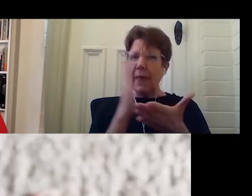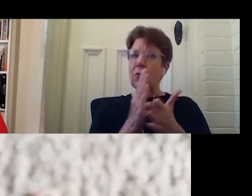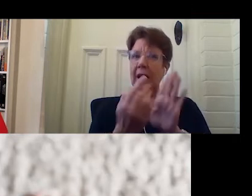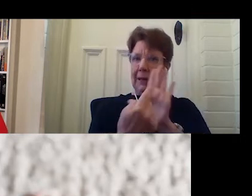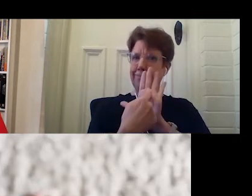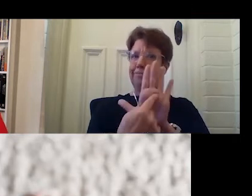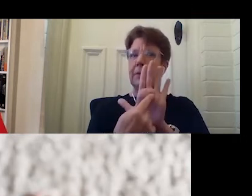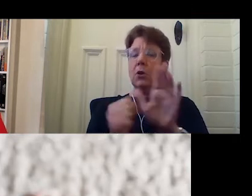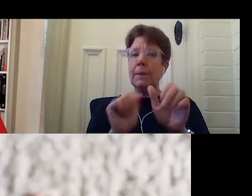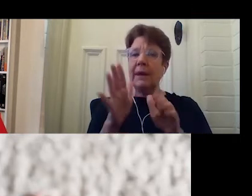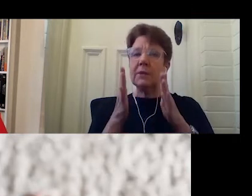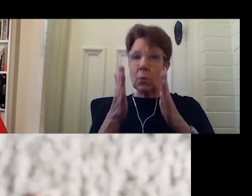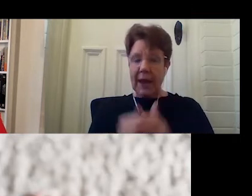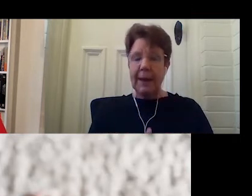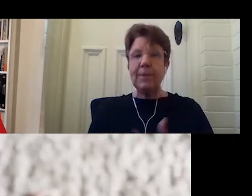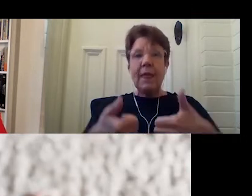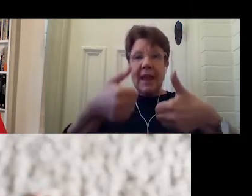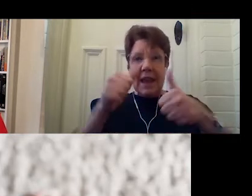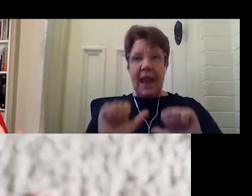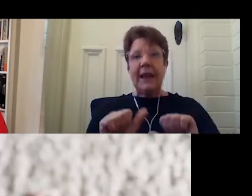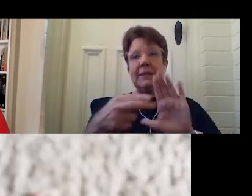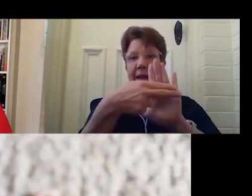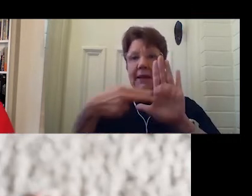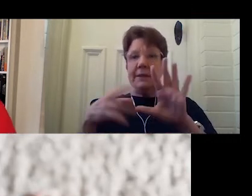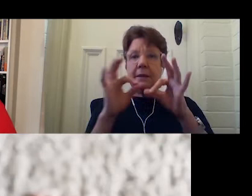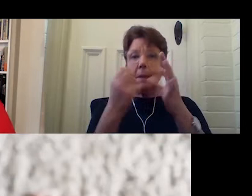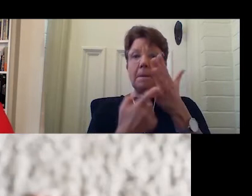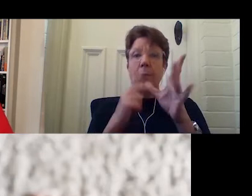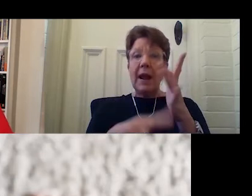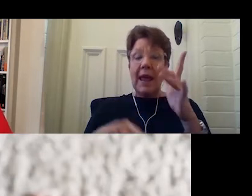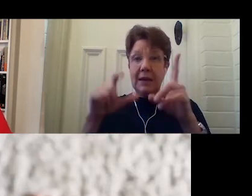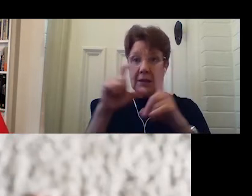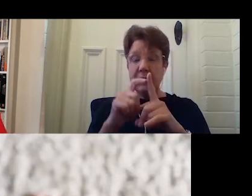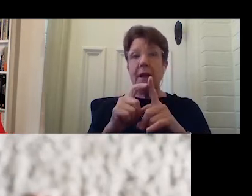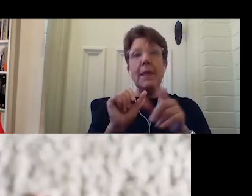final tip is brand. The easiest way to explain branding is to think of